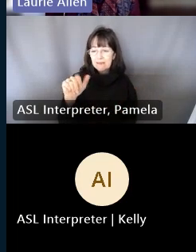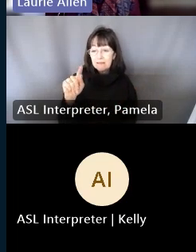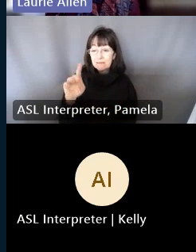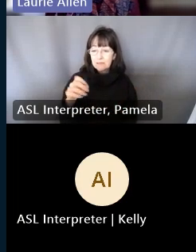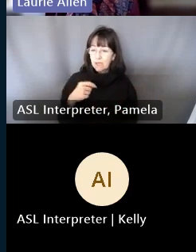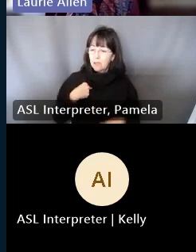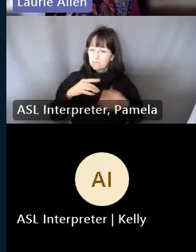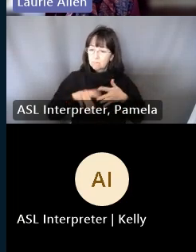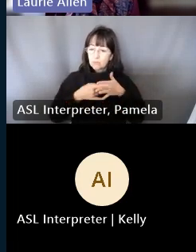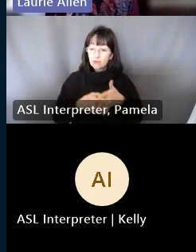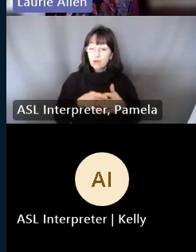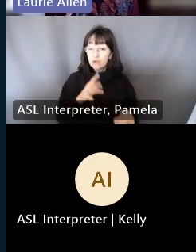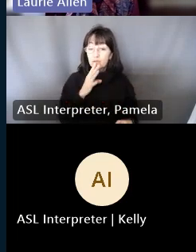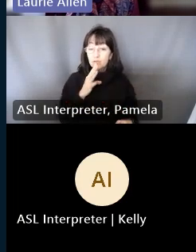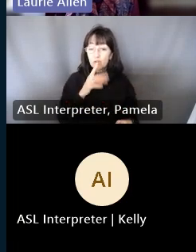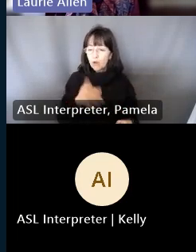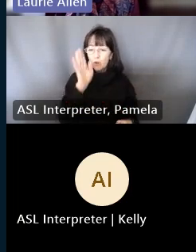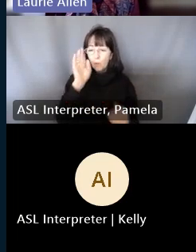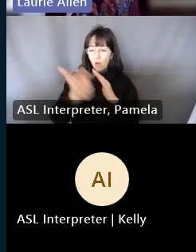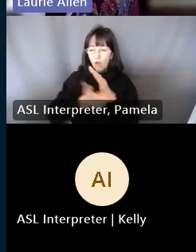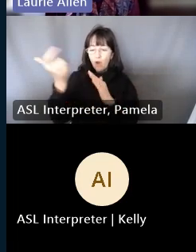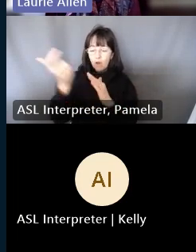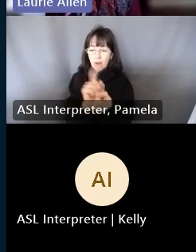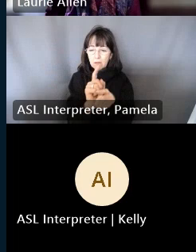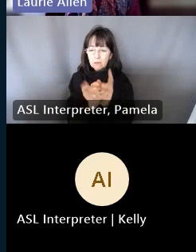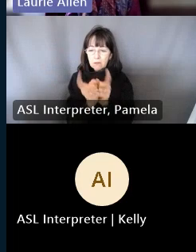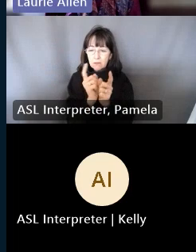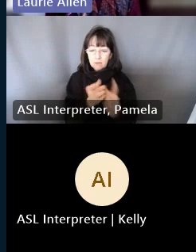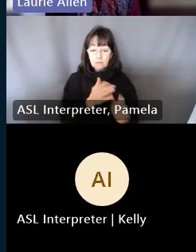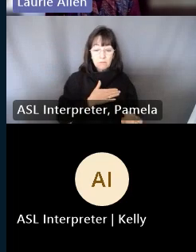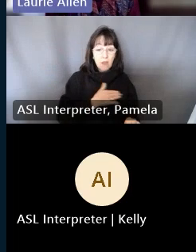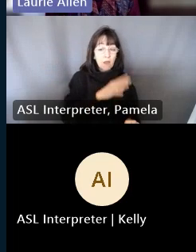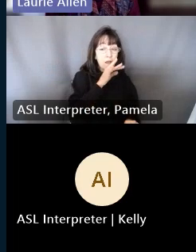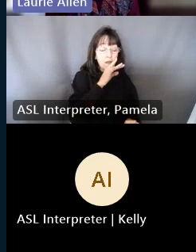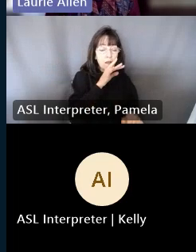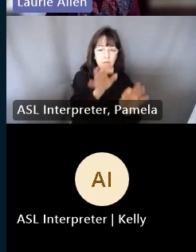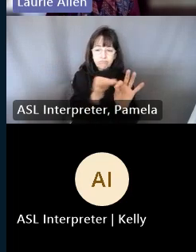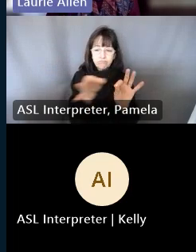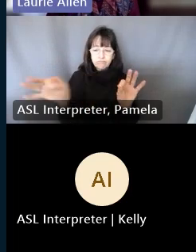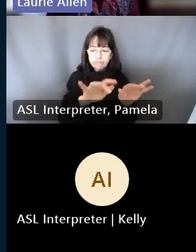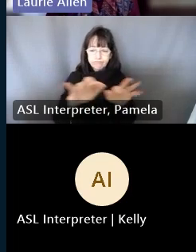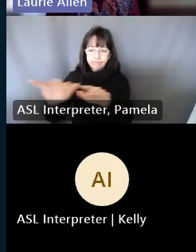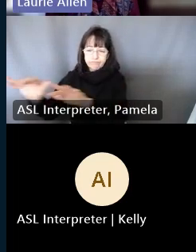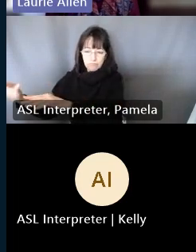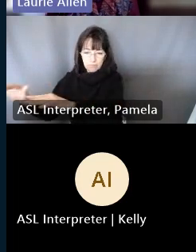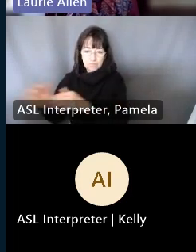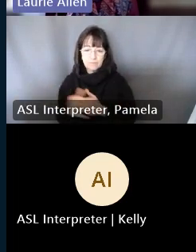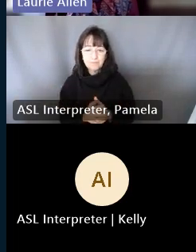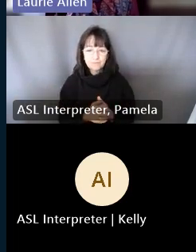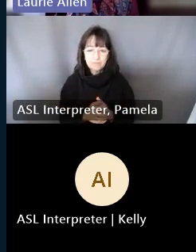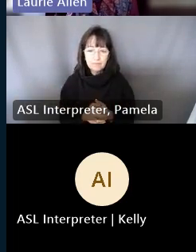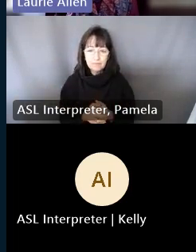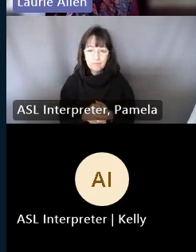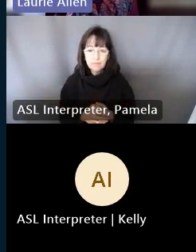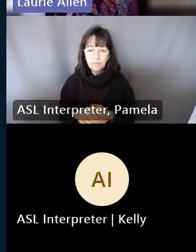And it's going to convert speech to text. Rehearse with Coach is another great tool in PowerPoint that many people are not aware of.